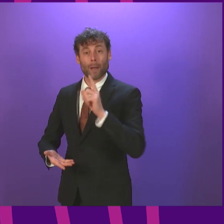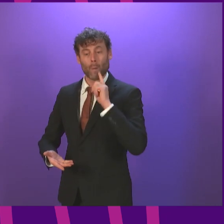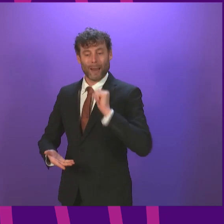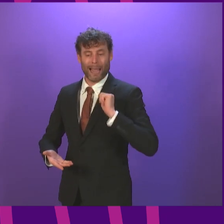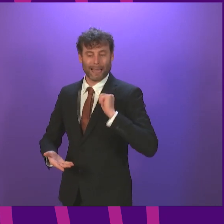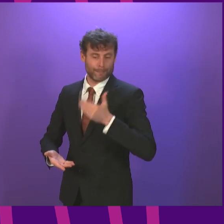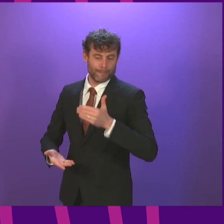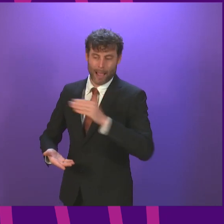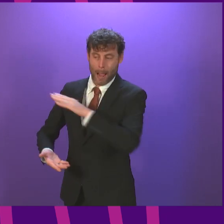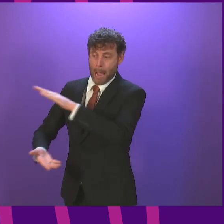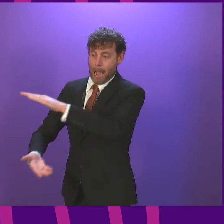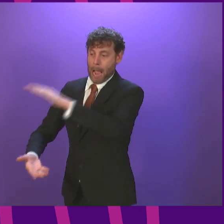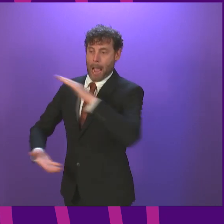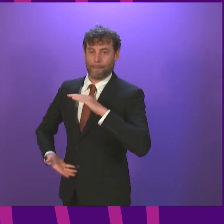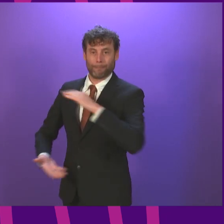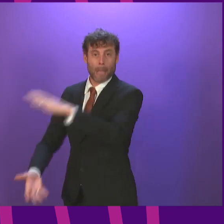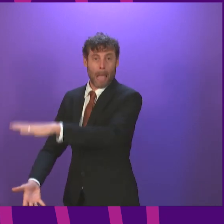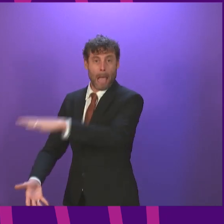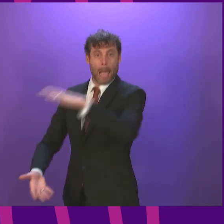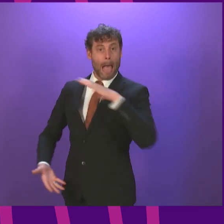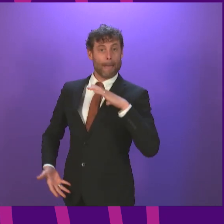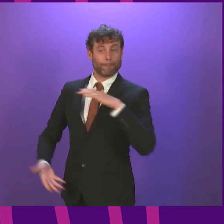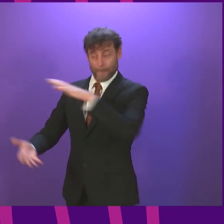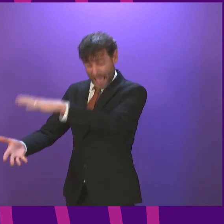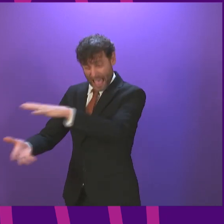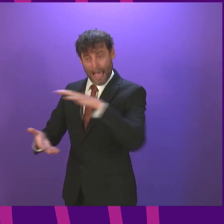and we will then see an acceleration in our vaccination programme.